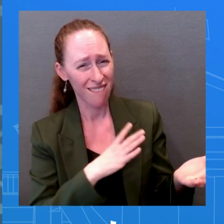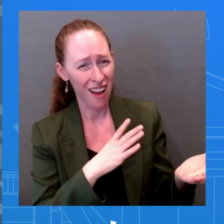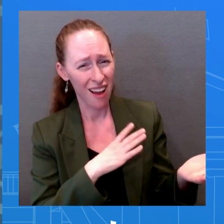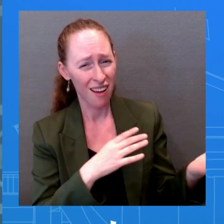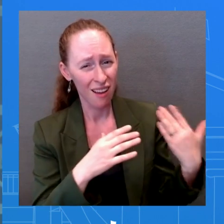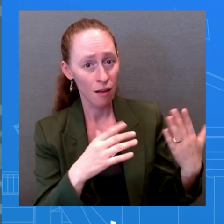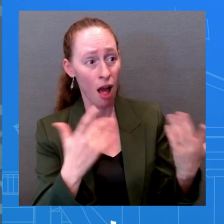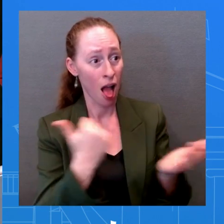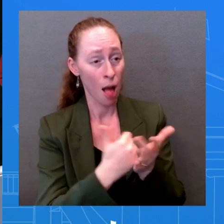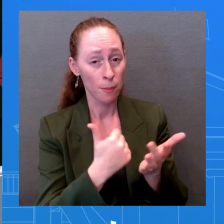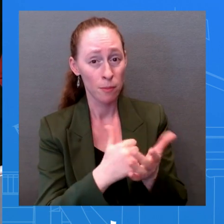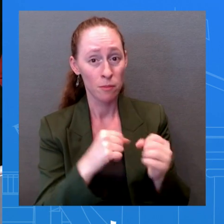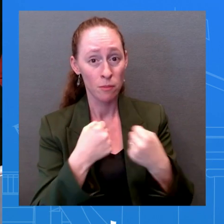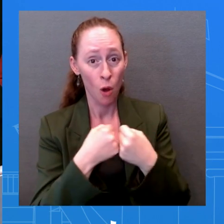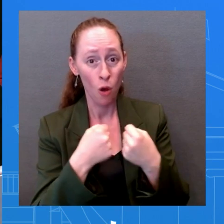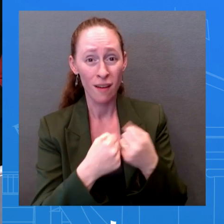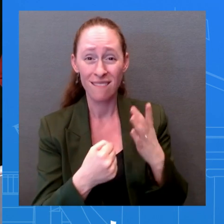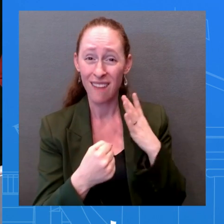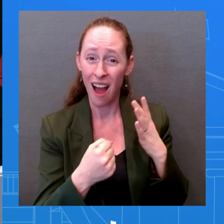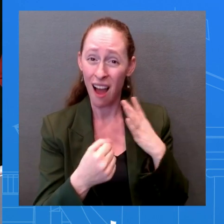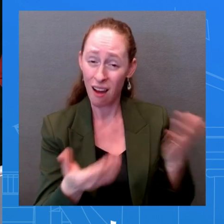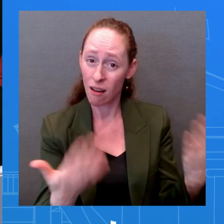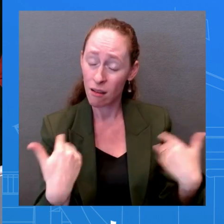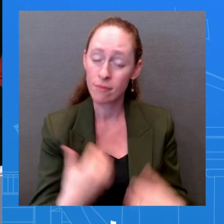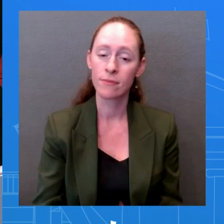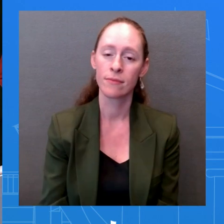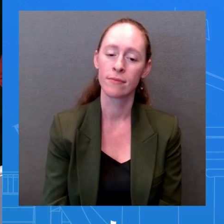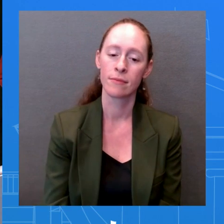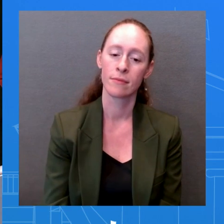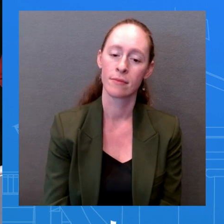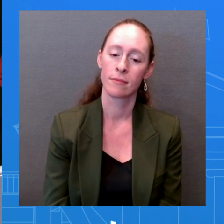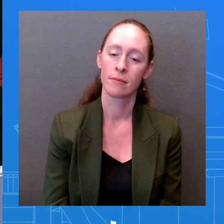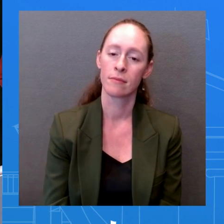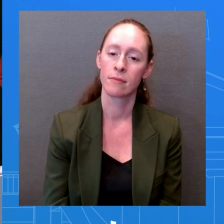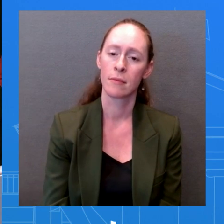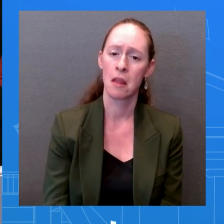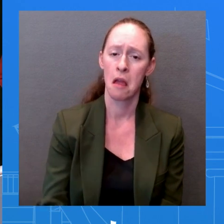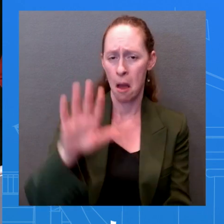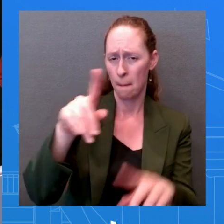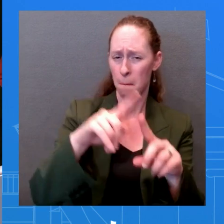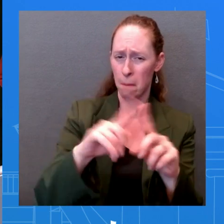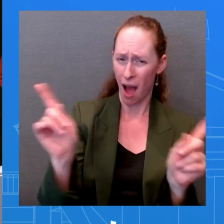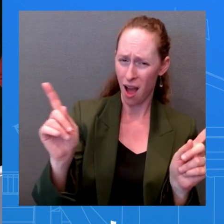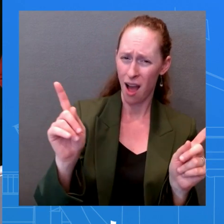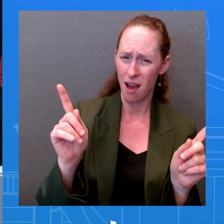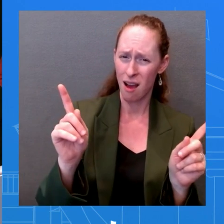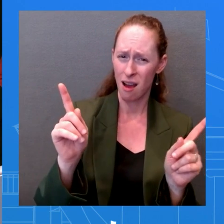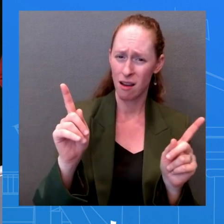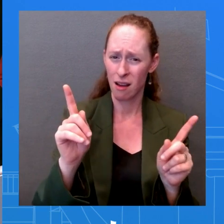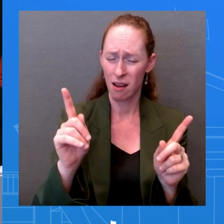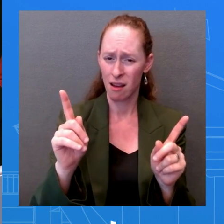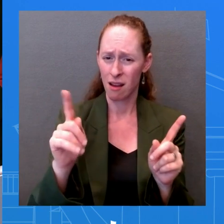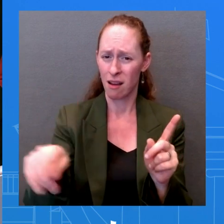The Press: Isn't there some risk, though, that voters might feel like they're being lied to? When you -- we're seeing images of -- you know, in El Paso,